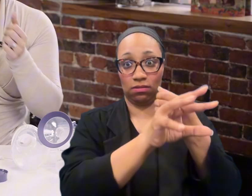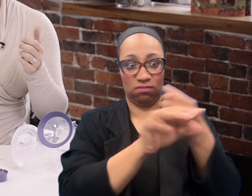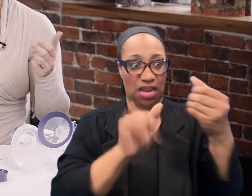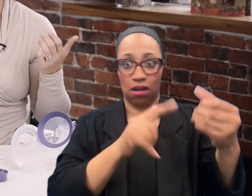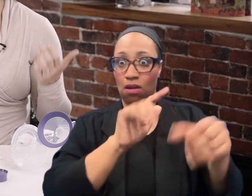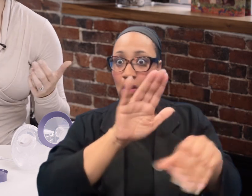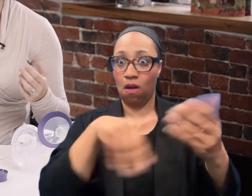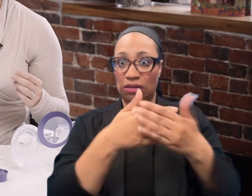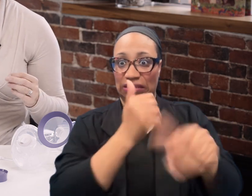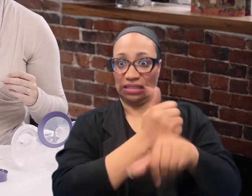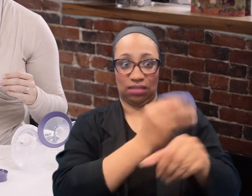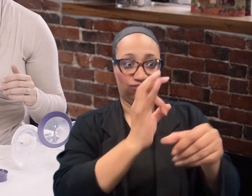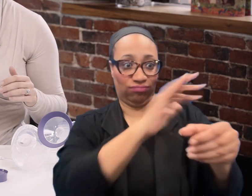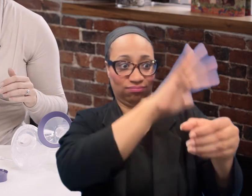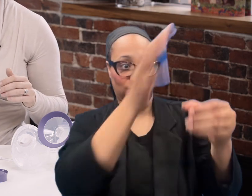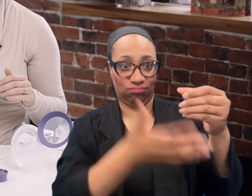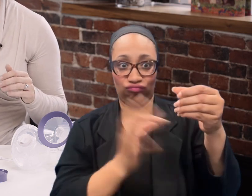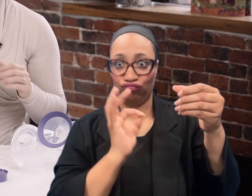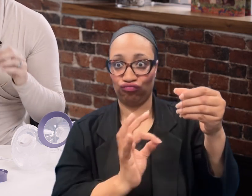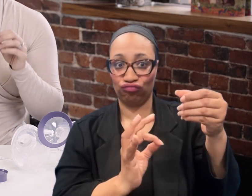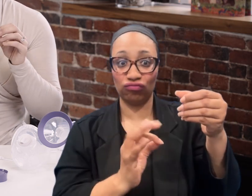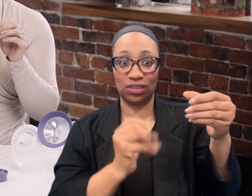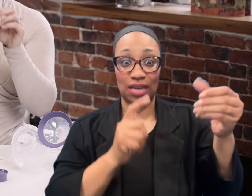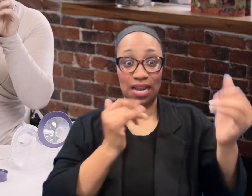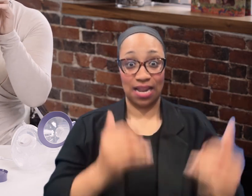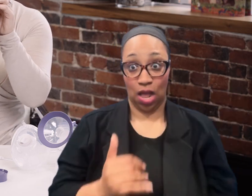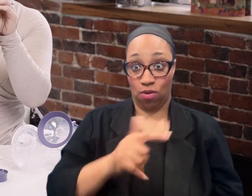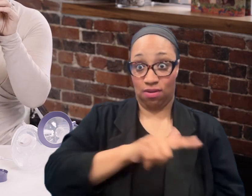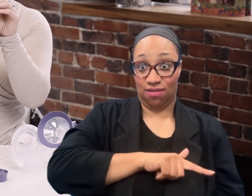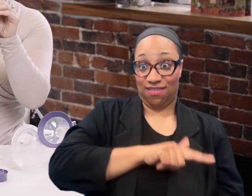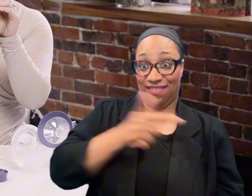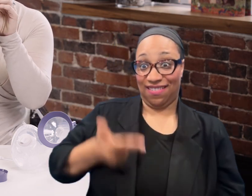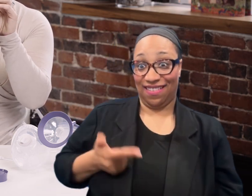So, these are a little bit different. We're going to start with our main piece here for the flange